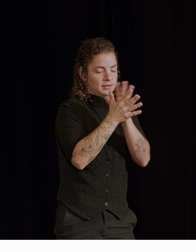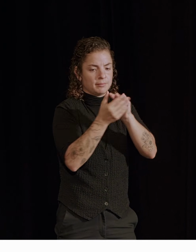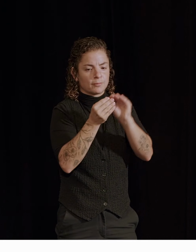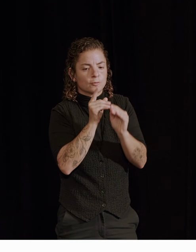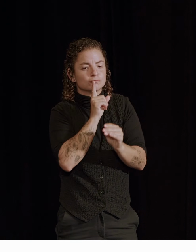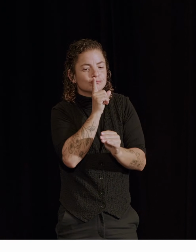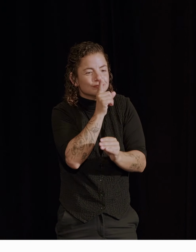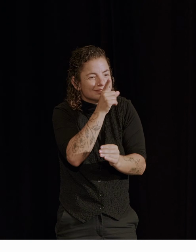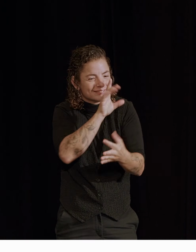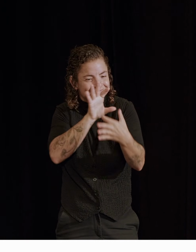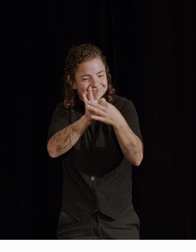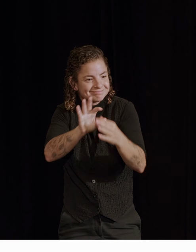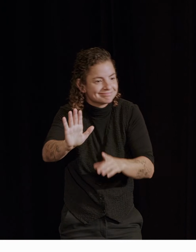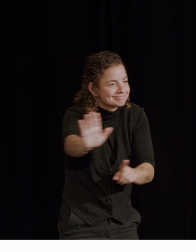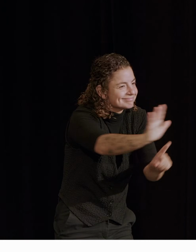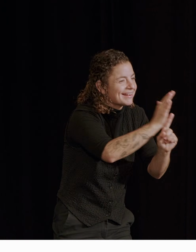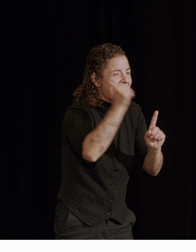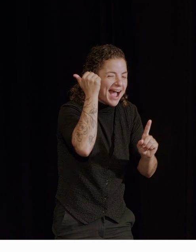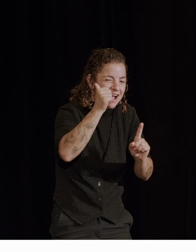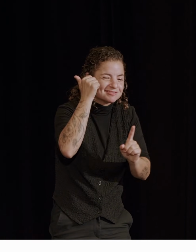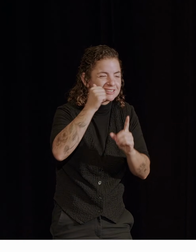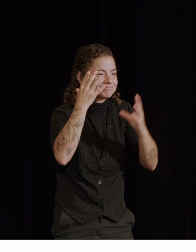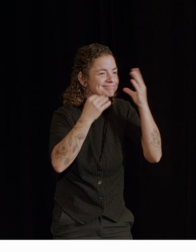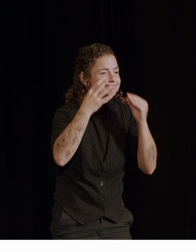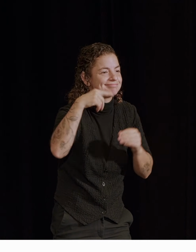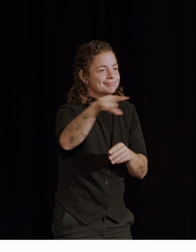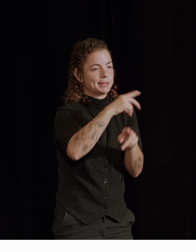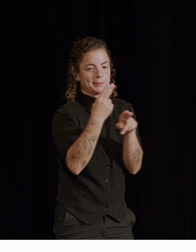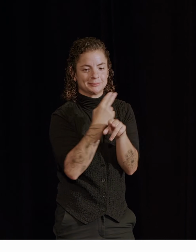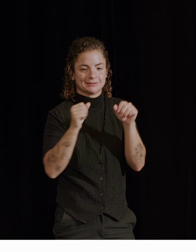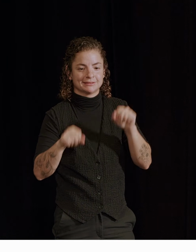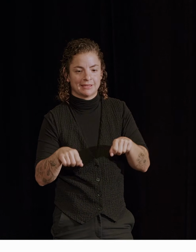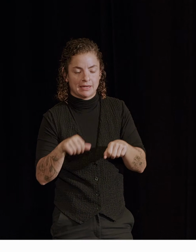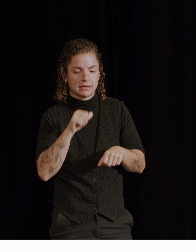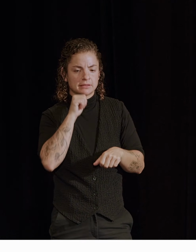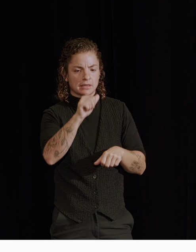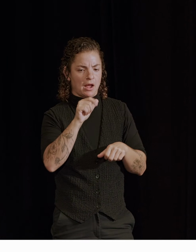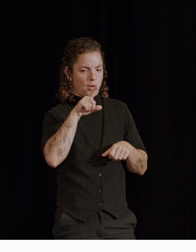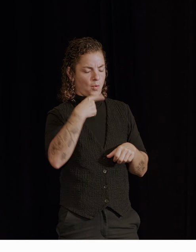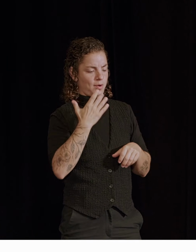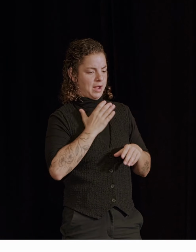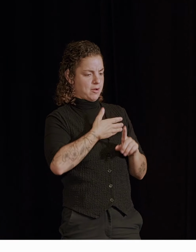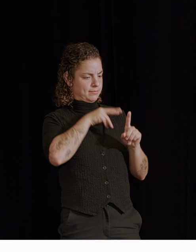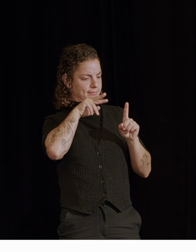Innovation isn't limited to what we build ourselves. We are also investing in an ecosystem of innovation. Innovation isn't limited to what we build ourselves.